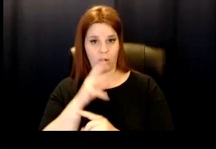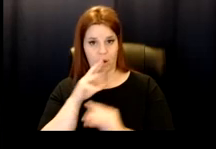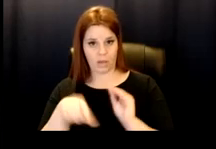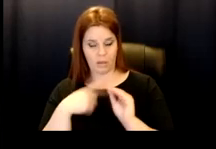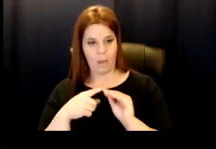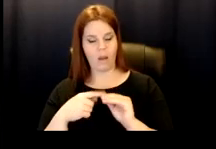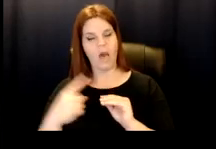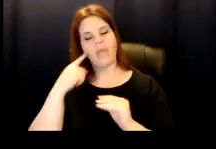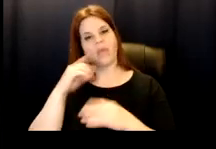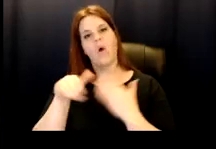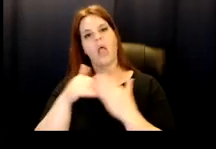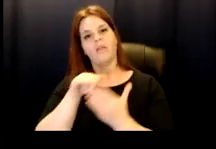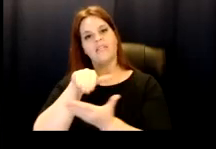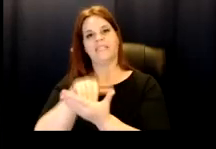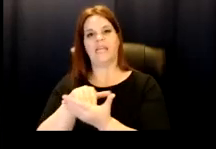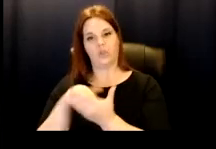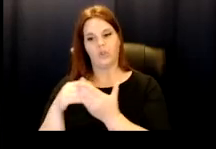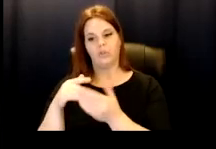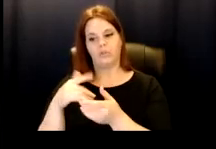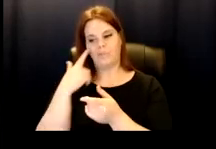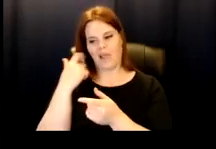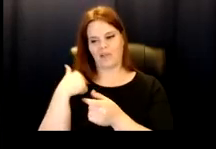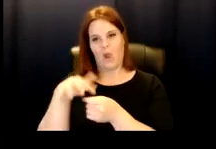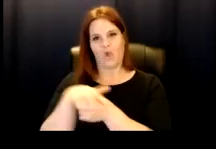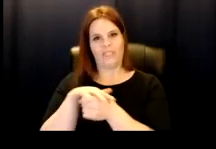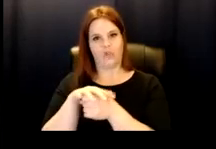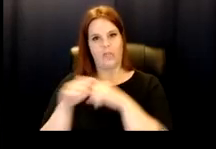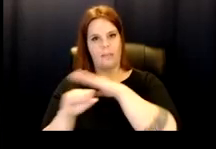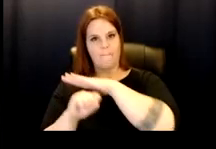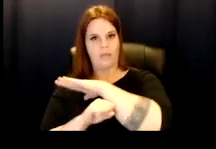all of the centers, since we are regionally based, have developed materials to meet the